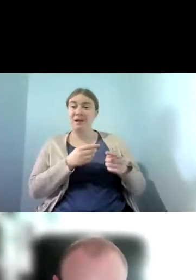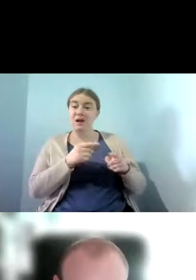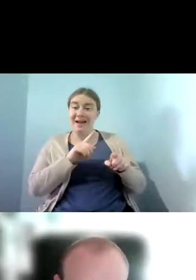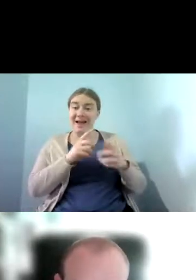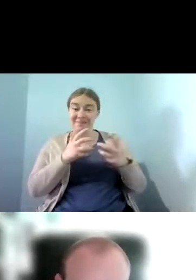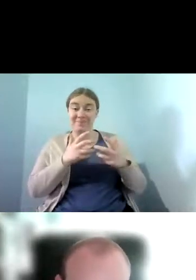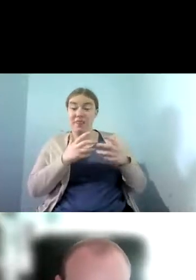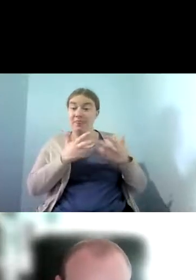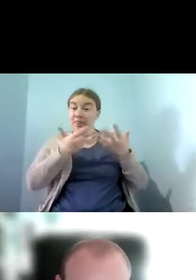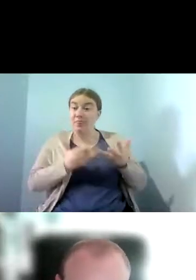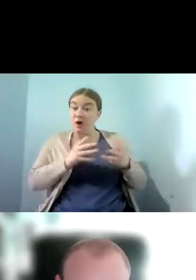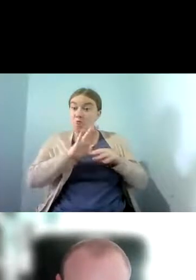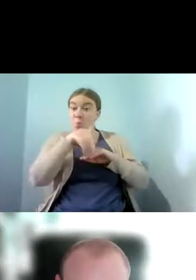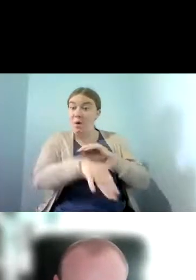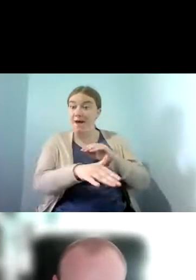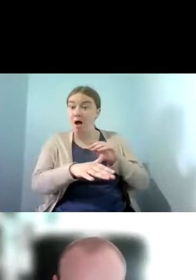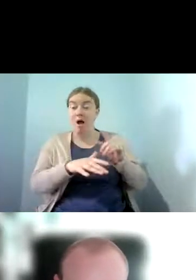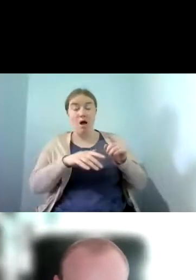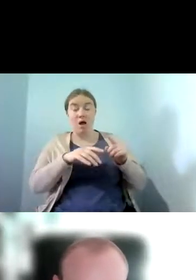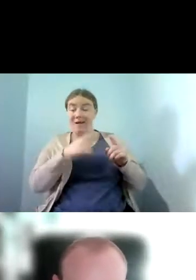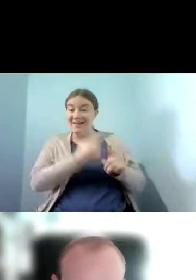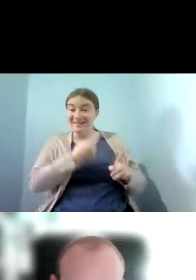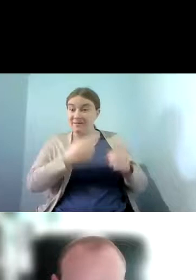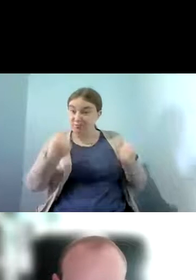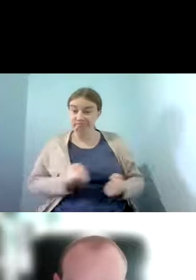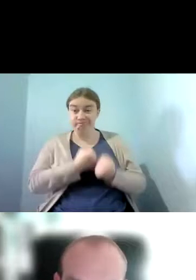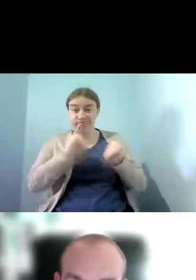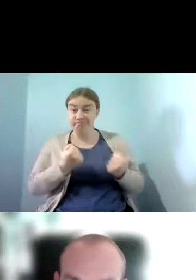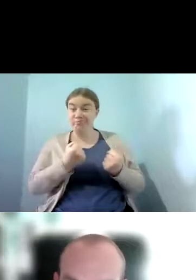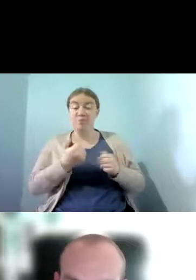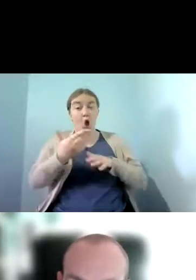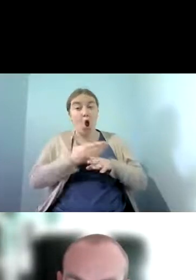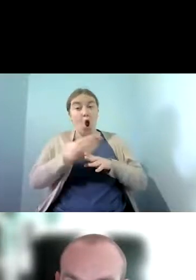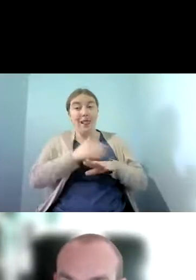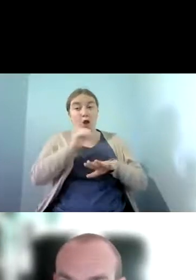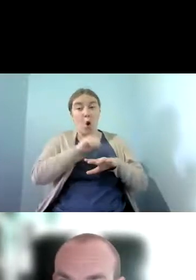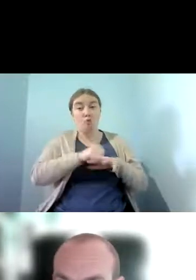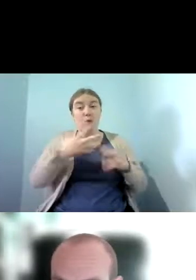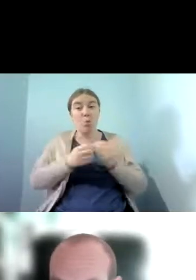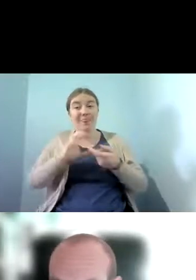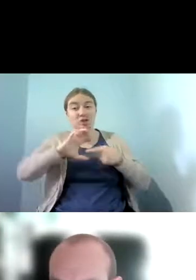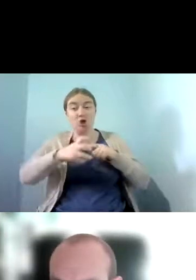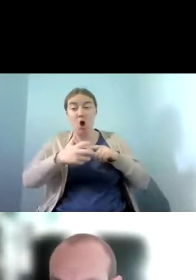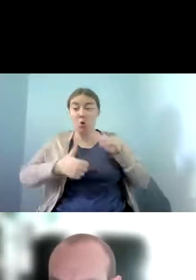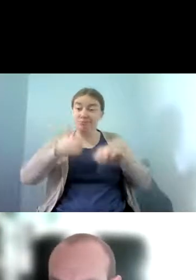as i mentioned at the start of the talk the the existing weir is constructed from an early form of concrete and stone pitchings um and you can see these